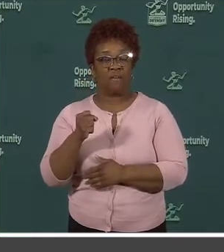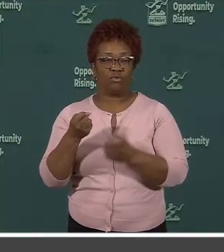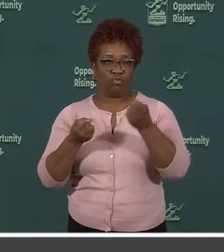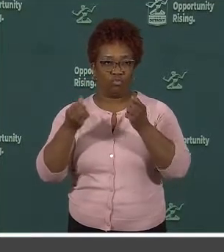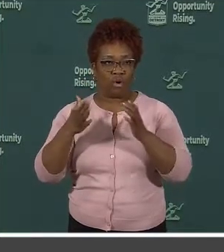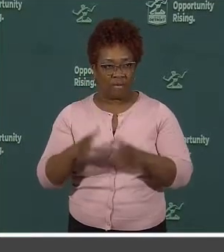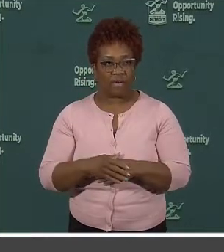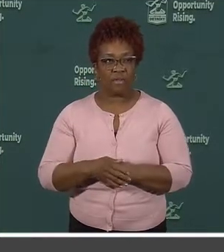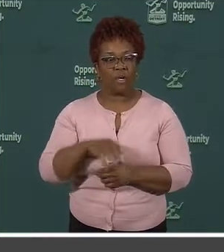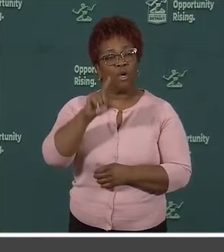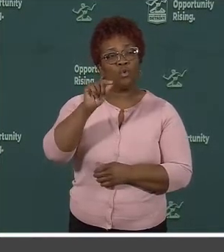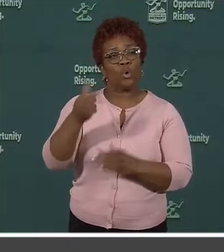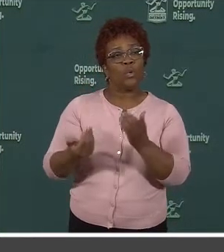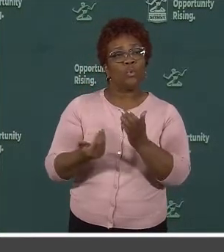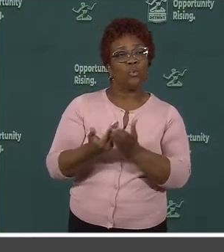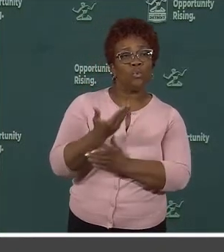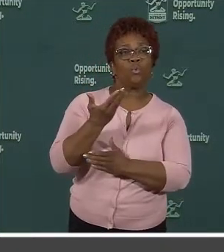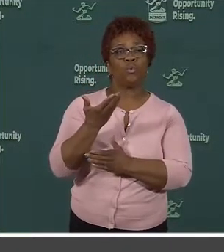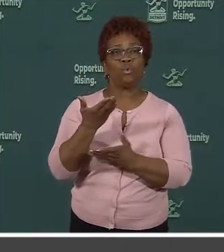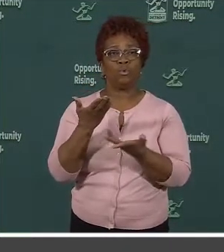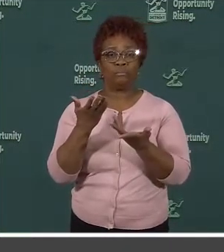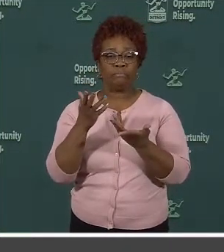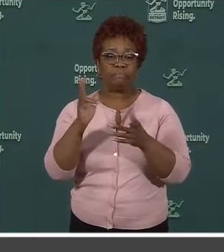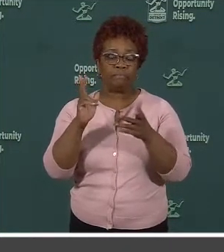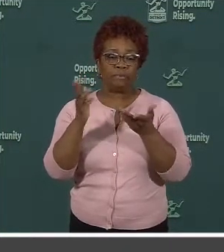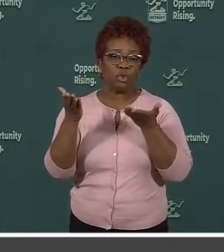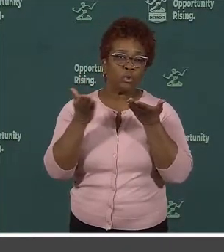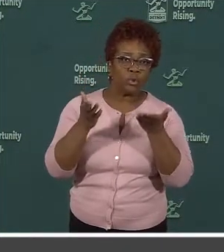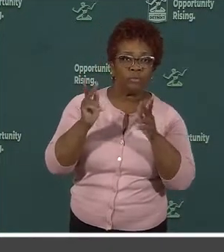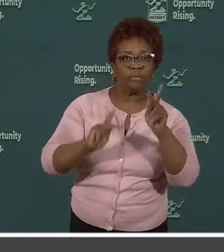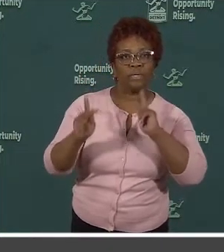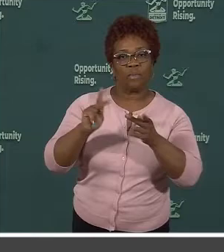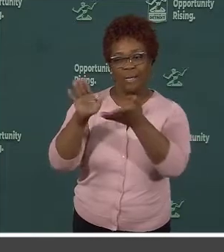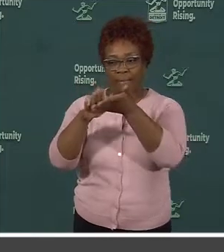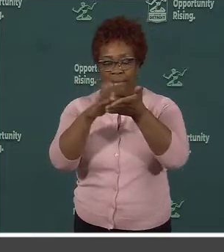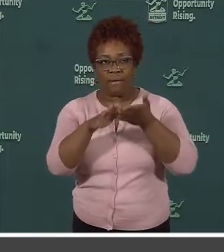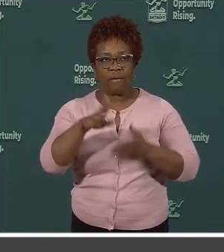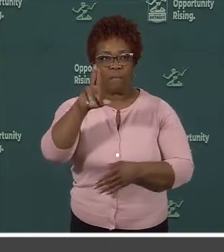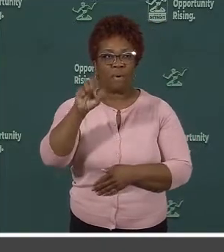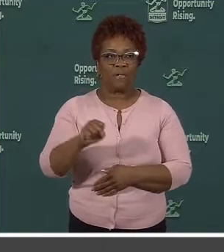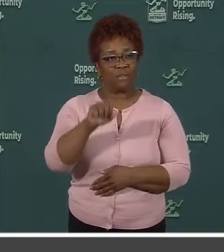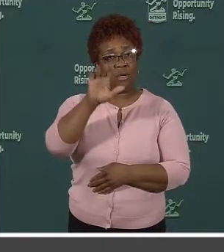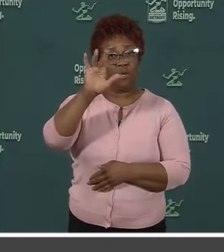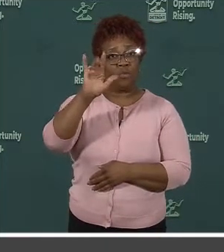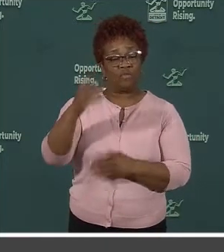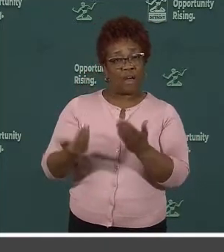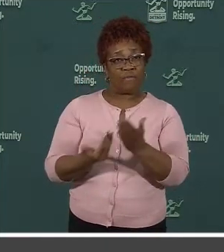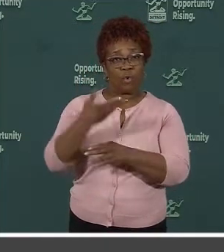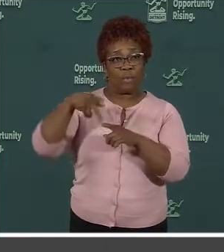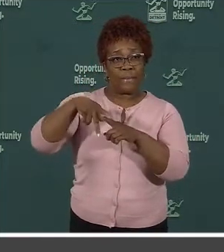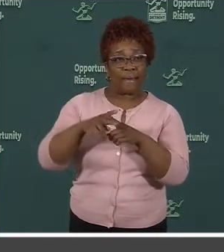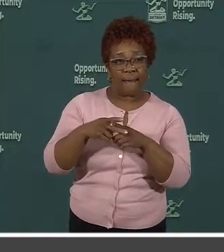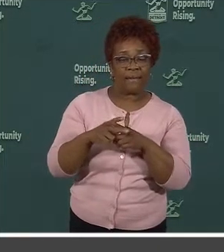CLEAN THE BUSSES THEY ARE NOT AS CLEAN AS THEY SHOULD BE TWENTY FIVE NEW MONTANAS WE'RE GOING TO PUT 30 NEW BUSSES ON THE ROAD WE ARE GOING TO